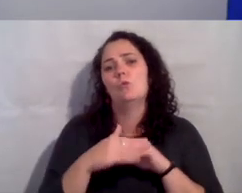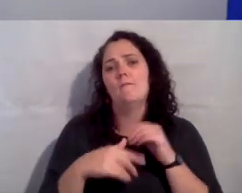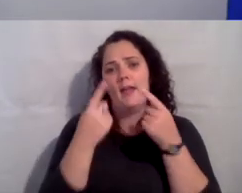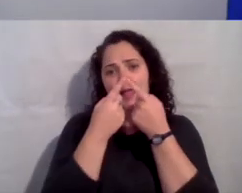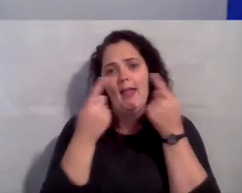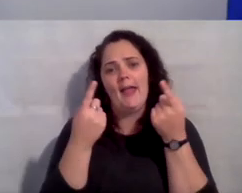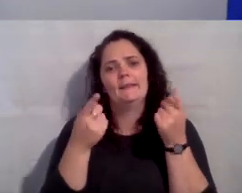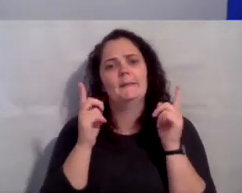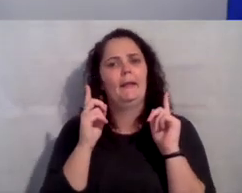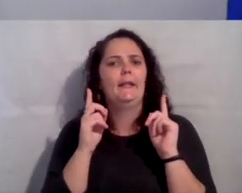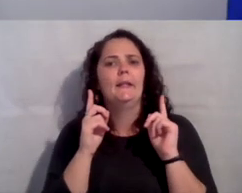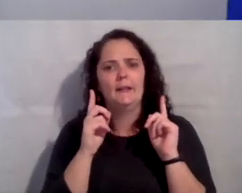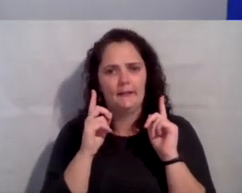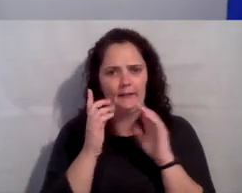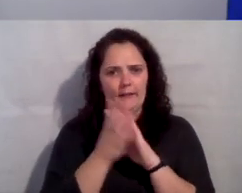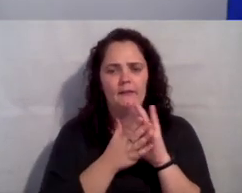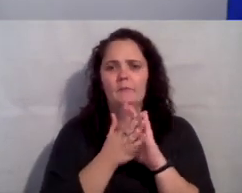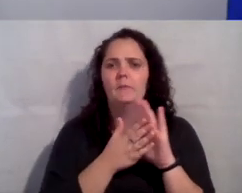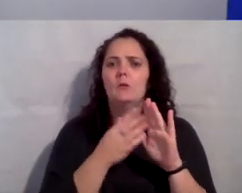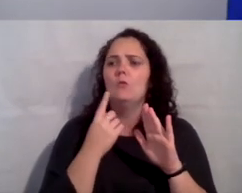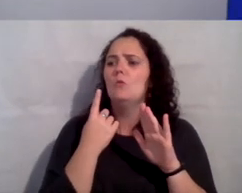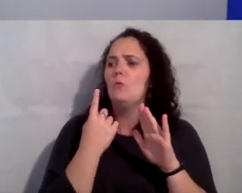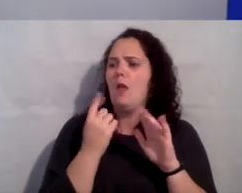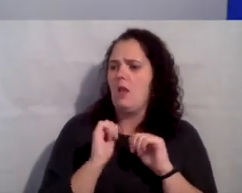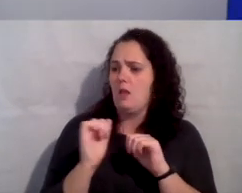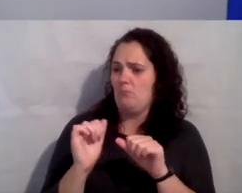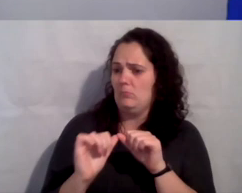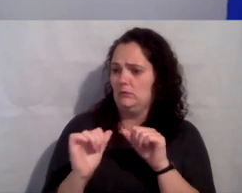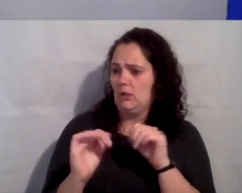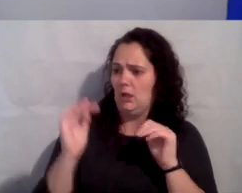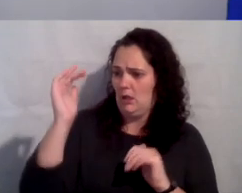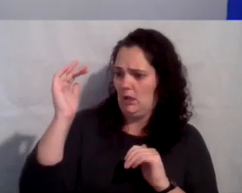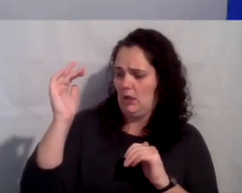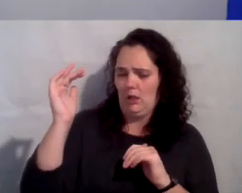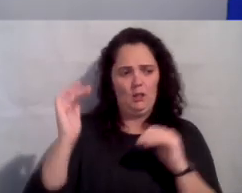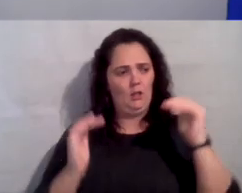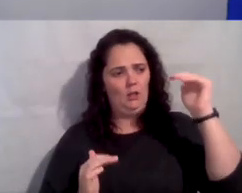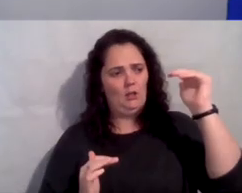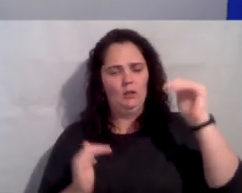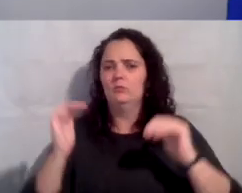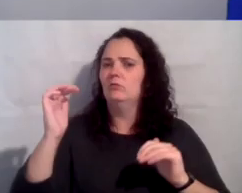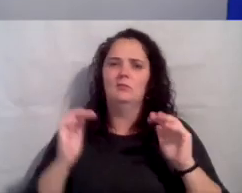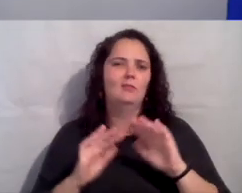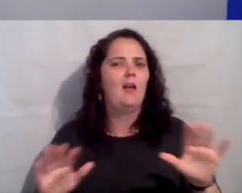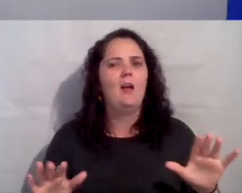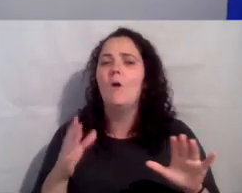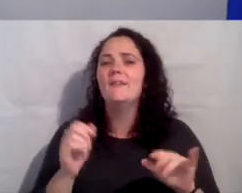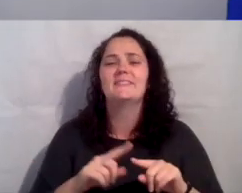this is not about superior drawing or inferior drawing or saying that one set of values is better than another, it's just different systems, different